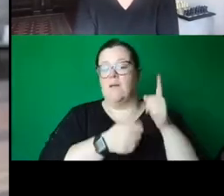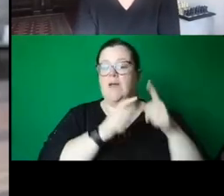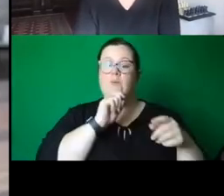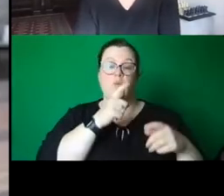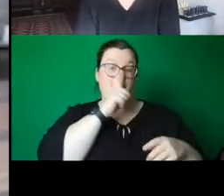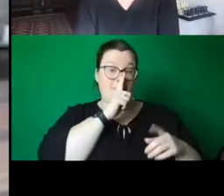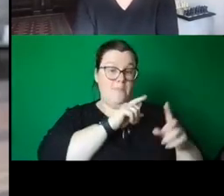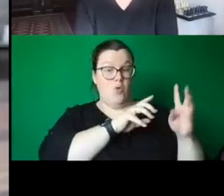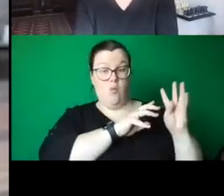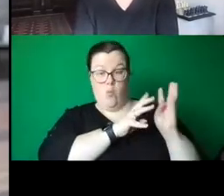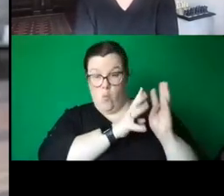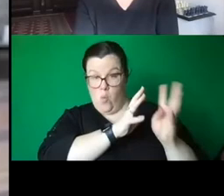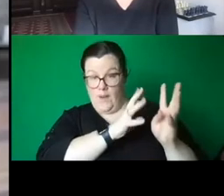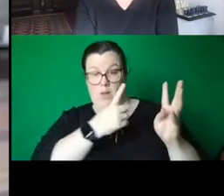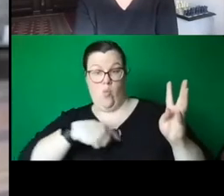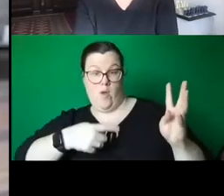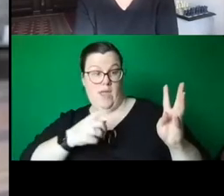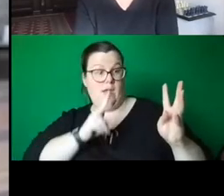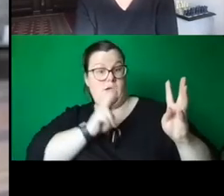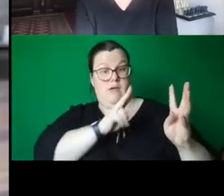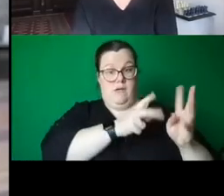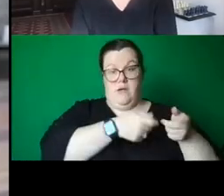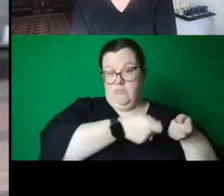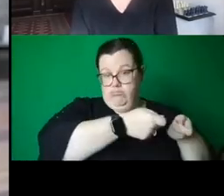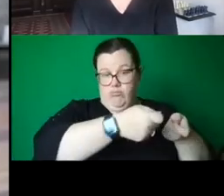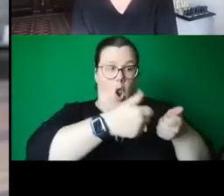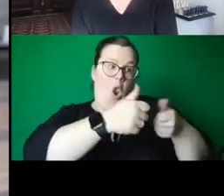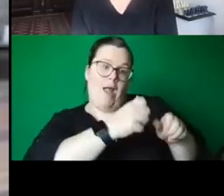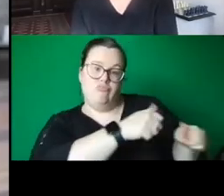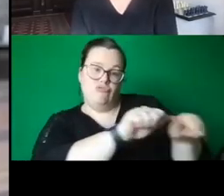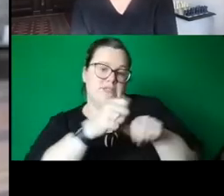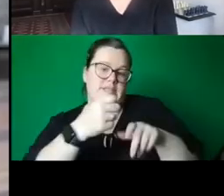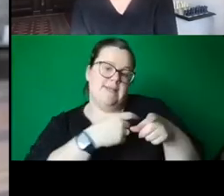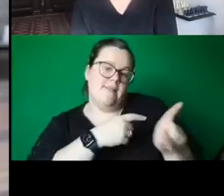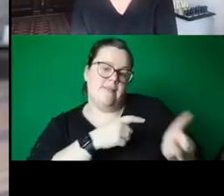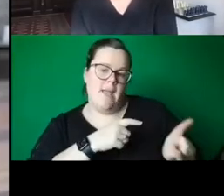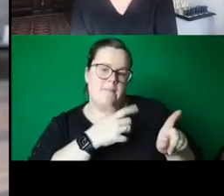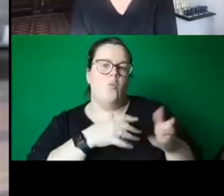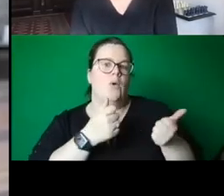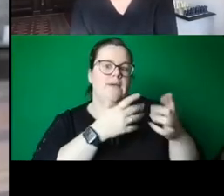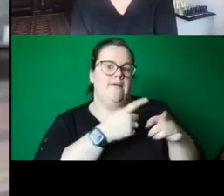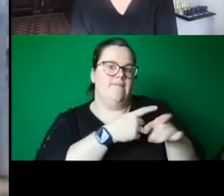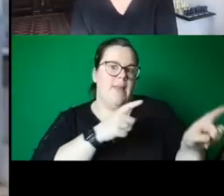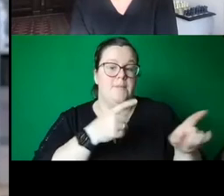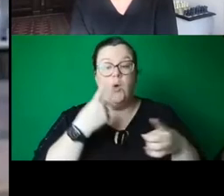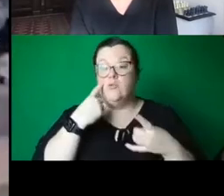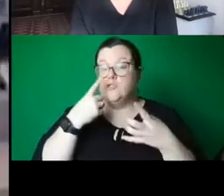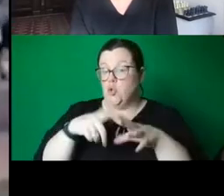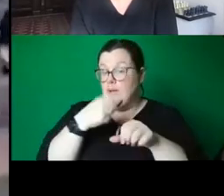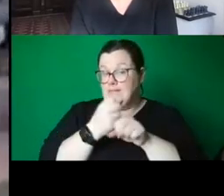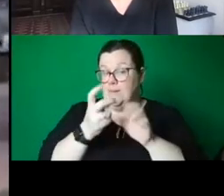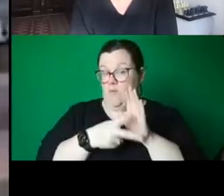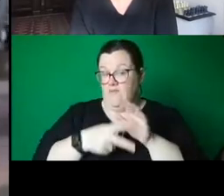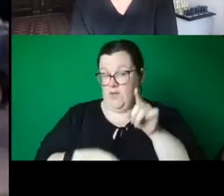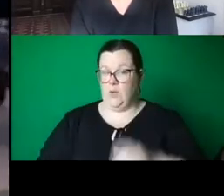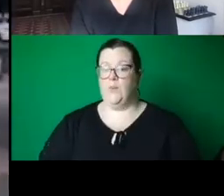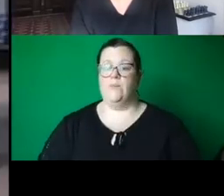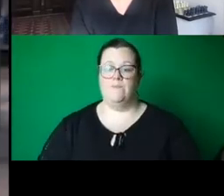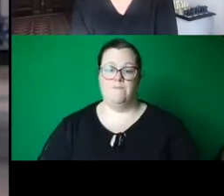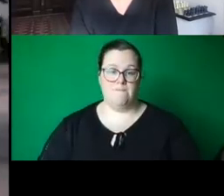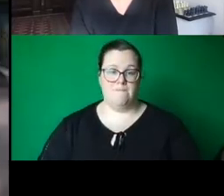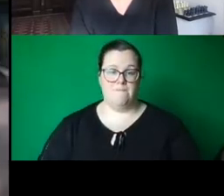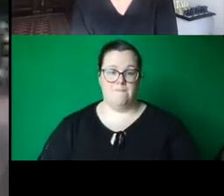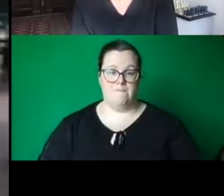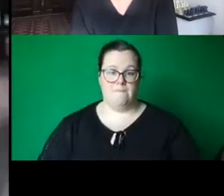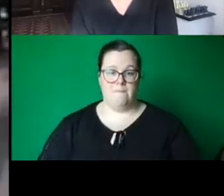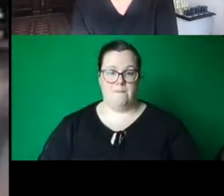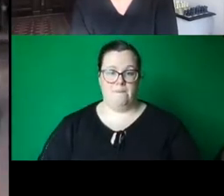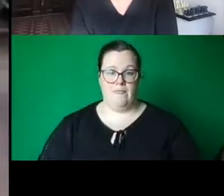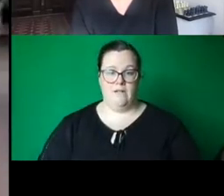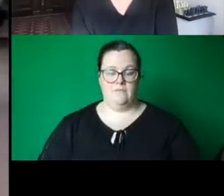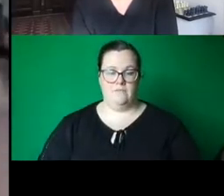fears and where is safety gently confronting pedestrians too i might just play a little bit